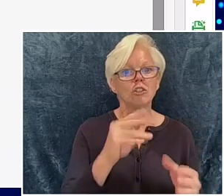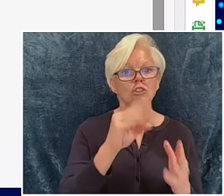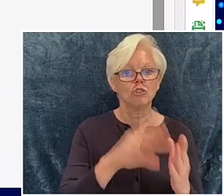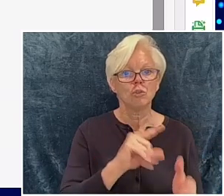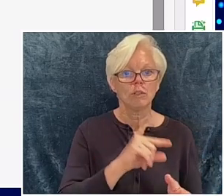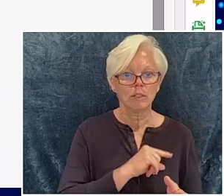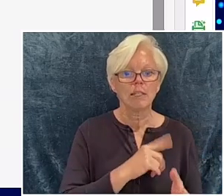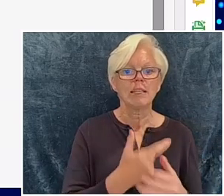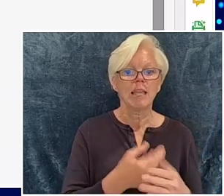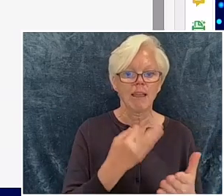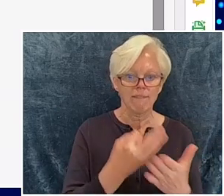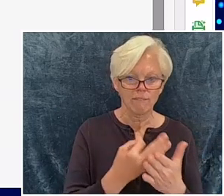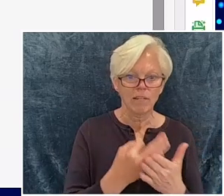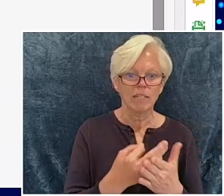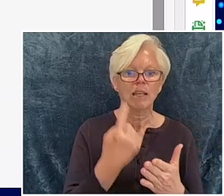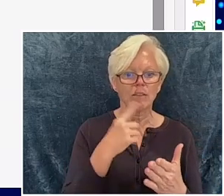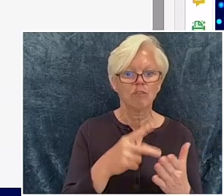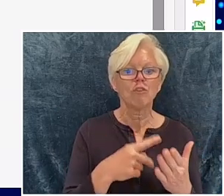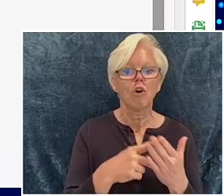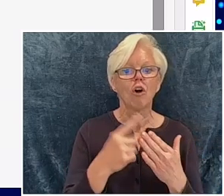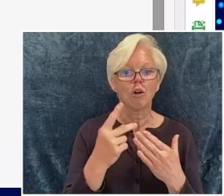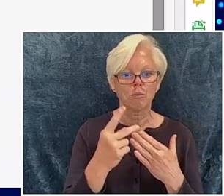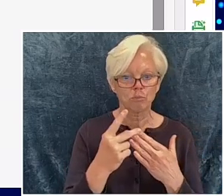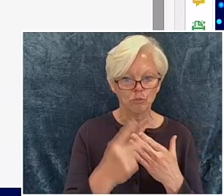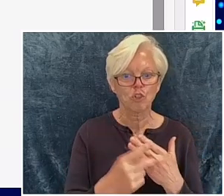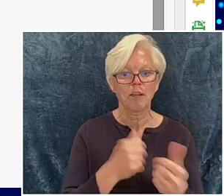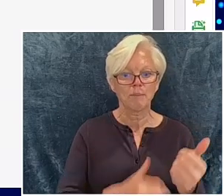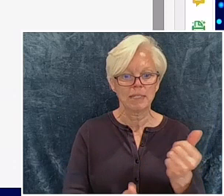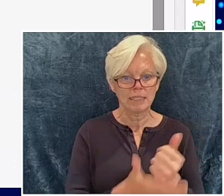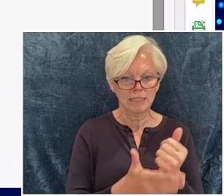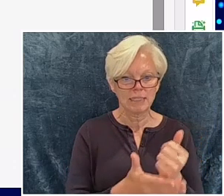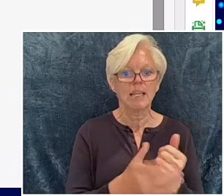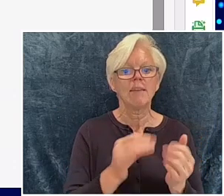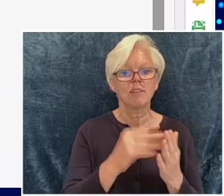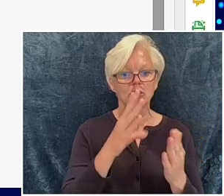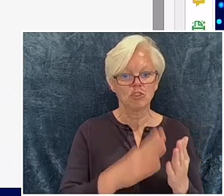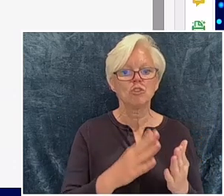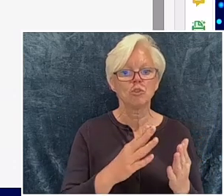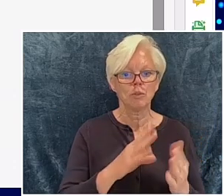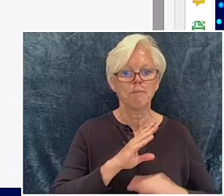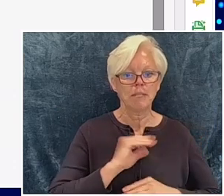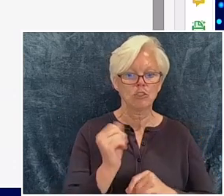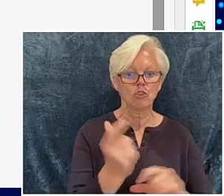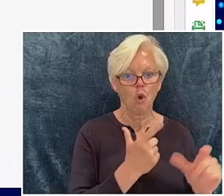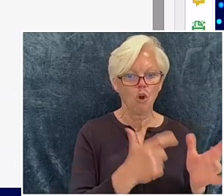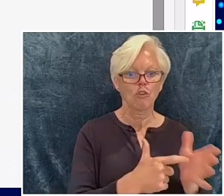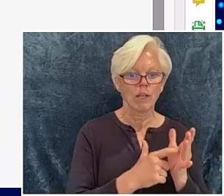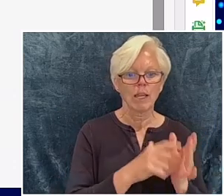assistance if the student either meets all of the requirements in paragraph A through M. That's student eligibility collectively